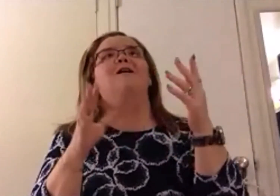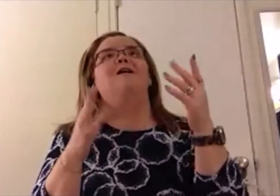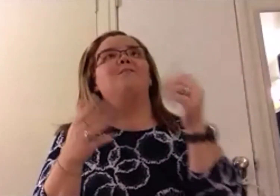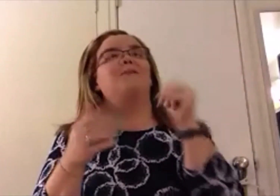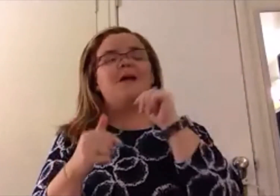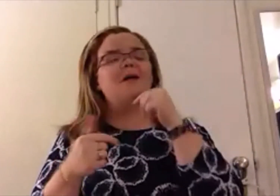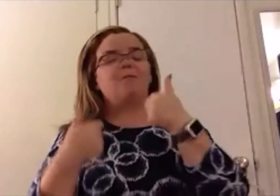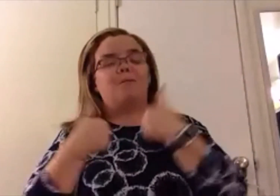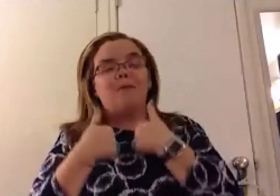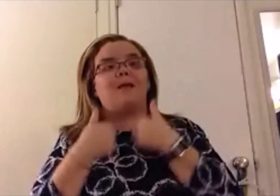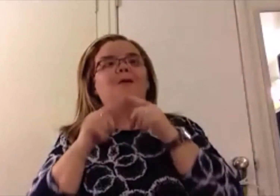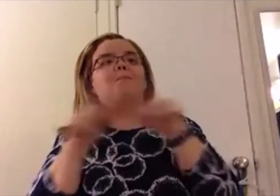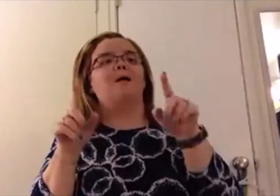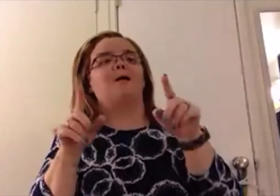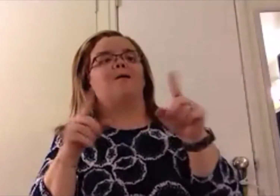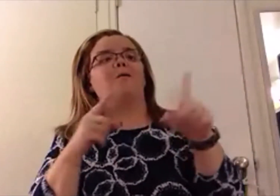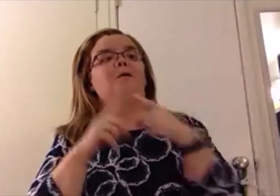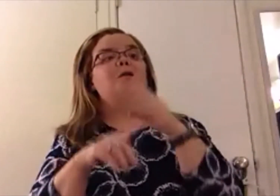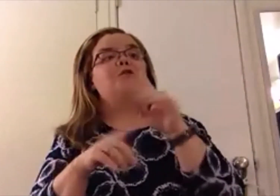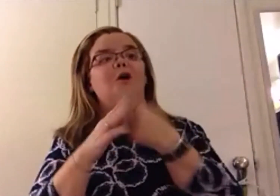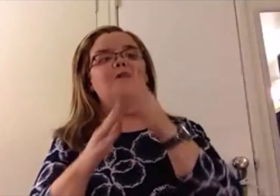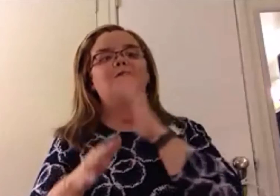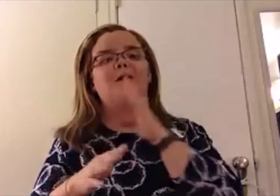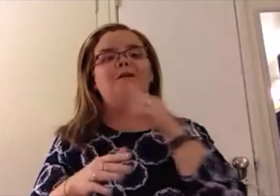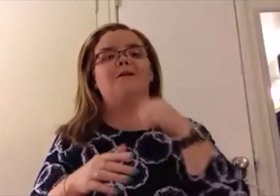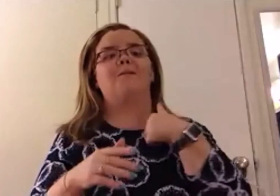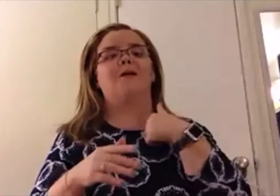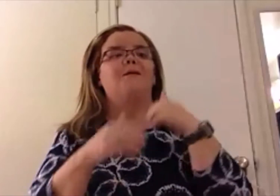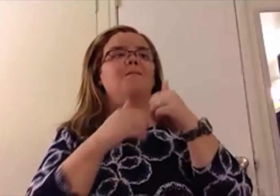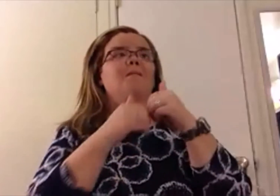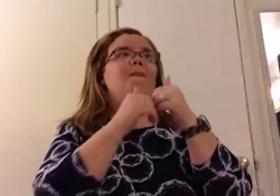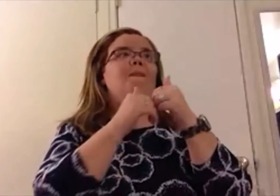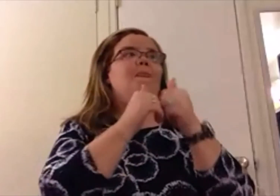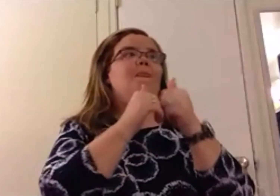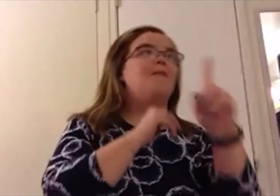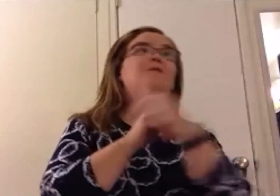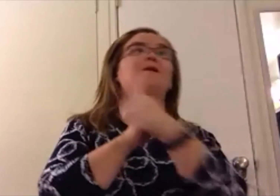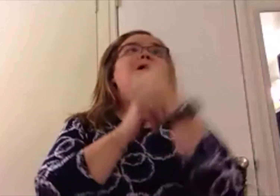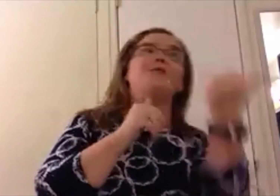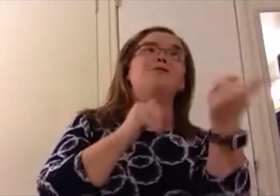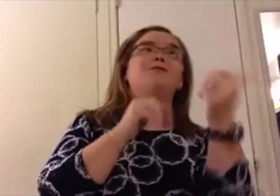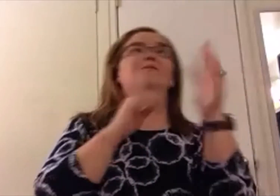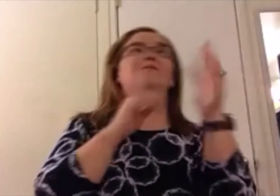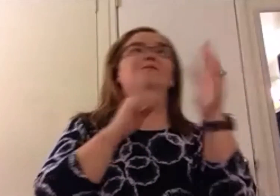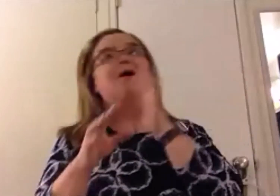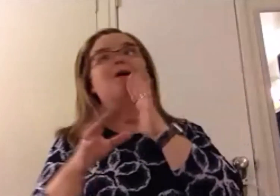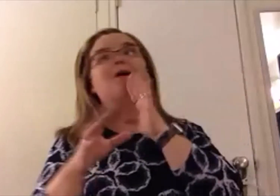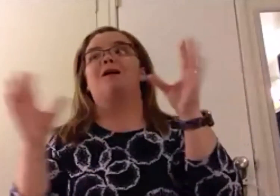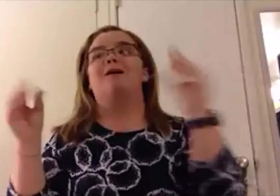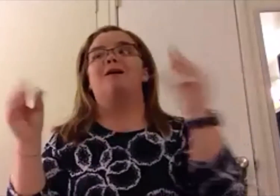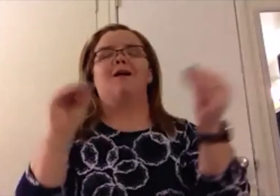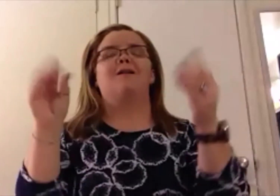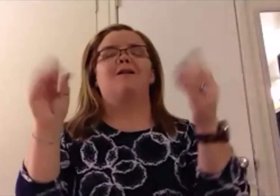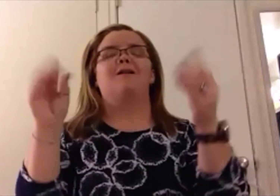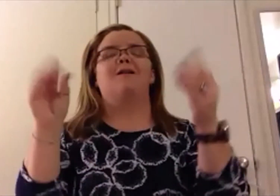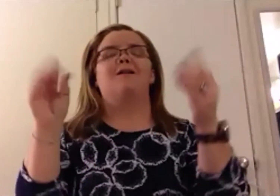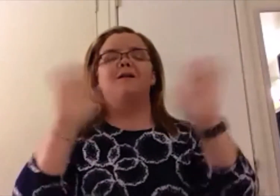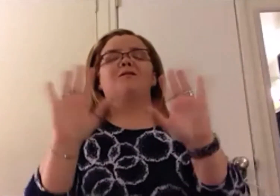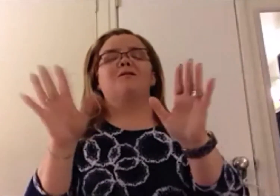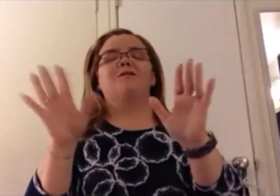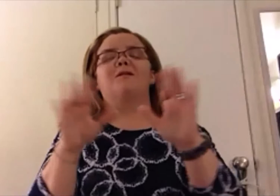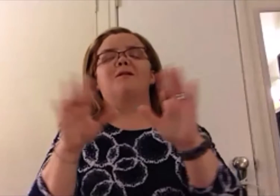not with me but when they started talking to me everyone else was talking and just you